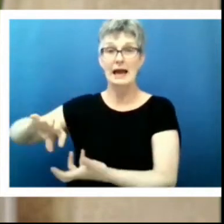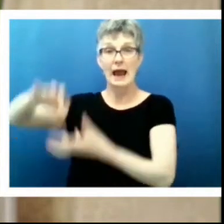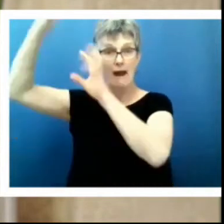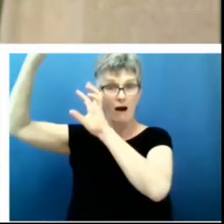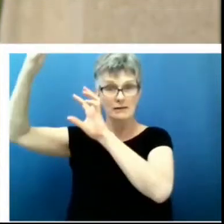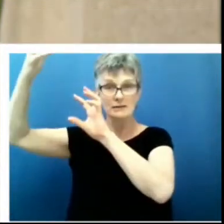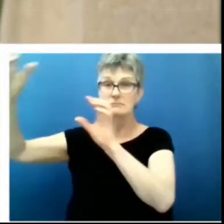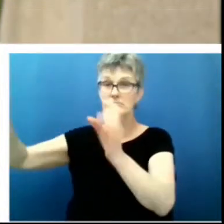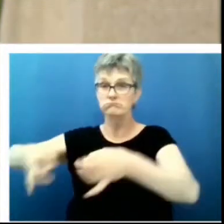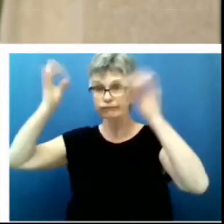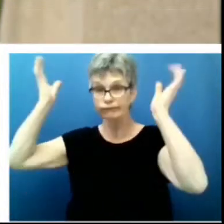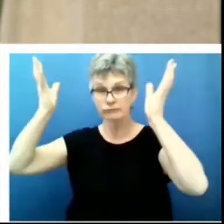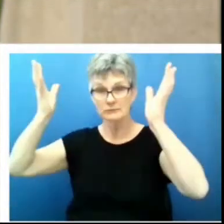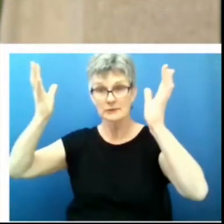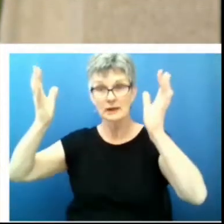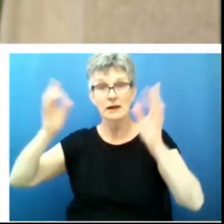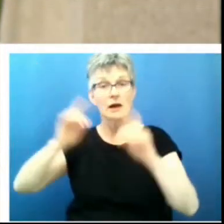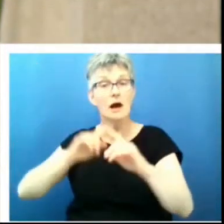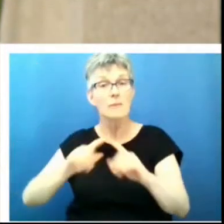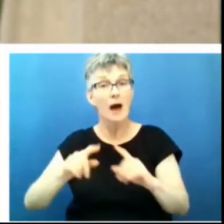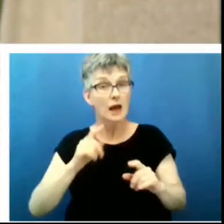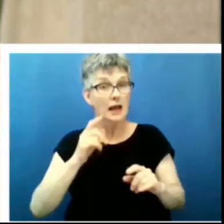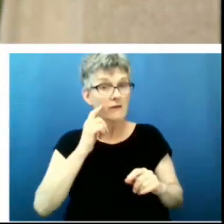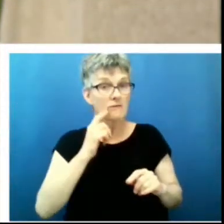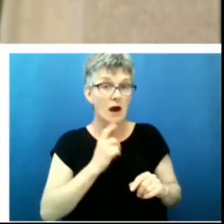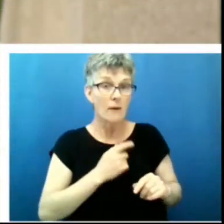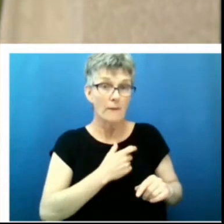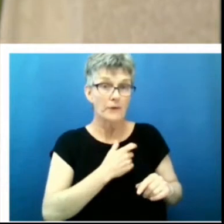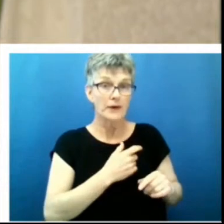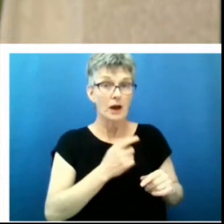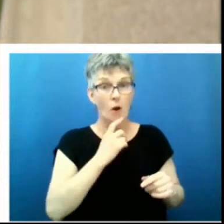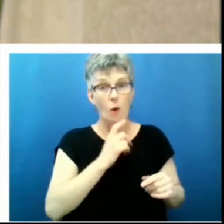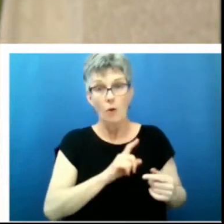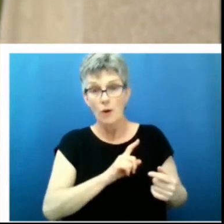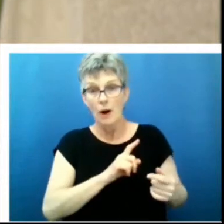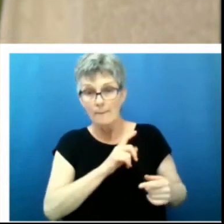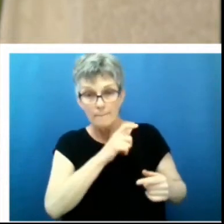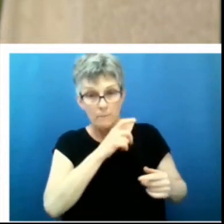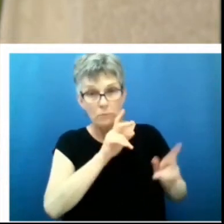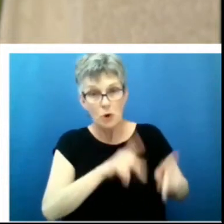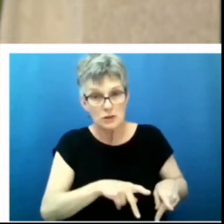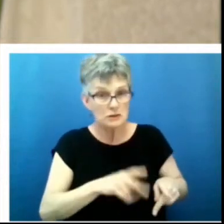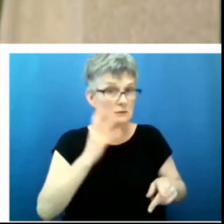separation from a loved one, a sudden job loss, or an unexpected diagnosis.